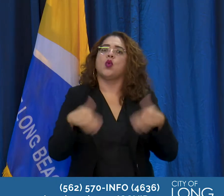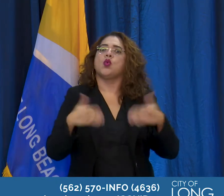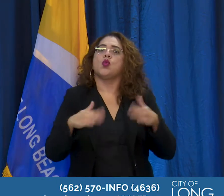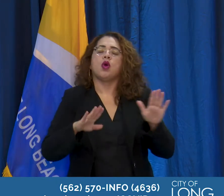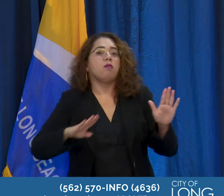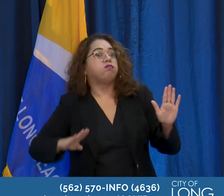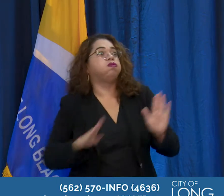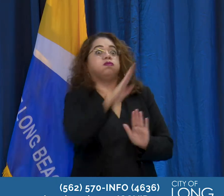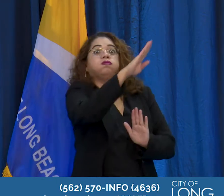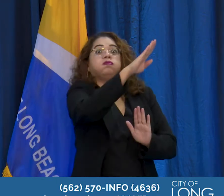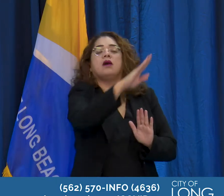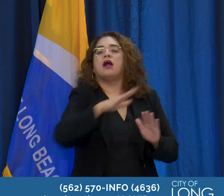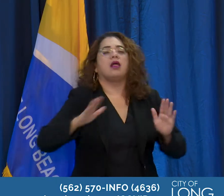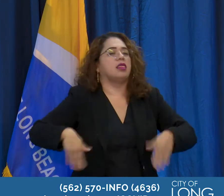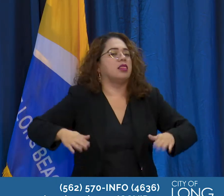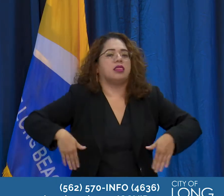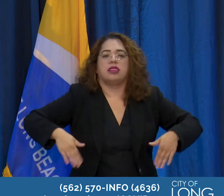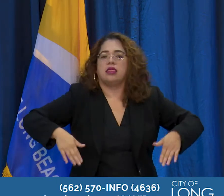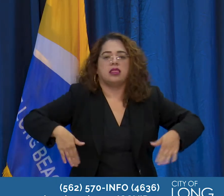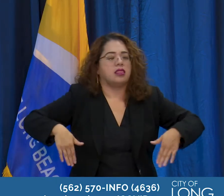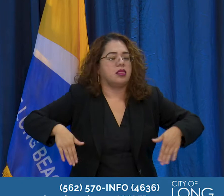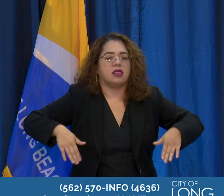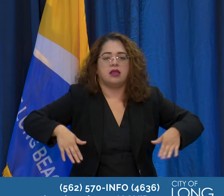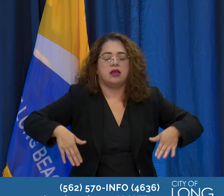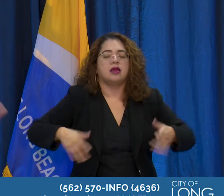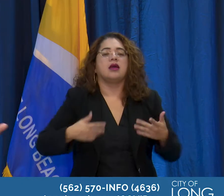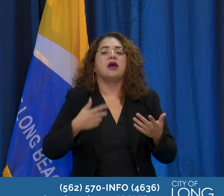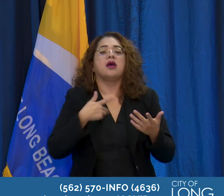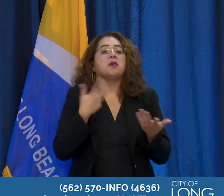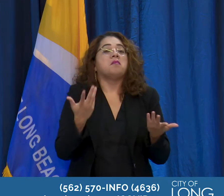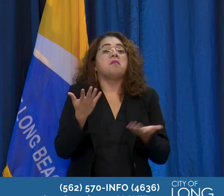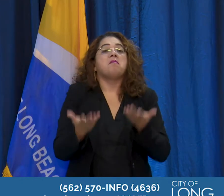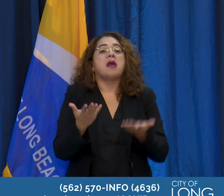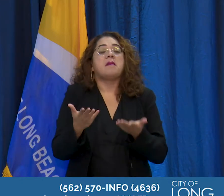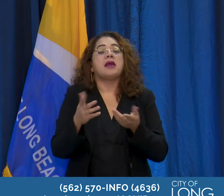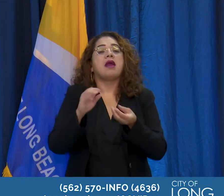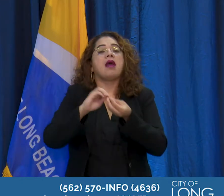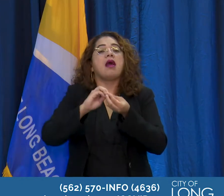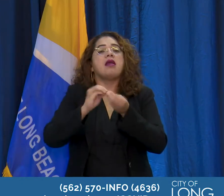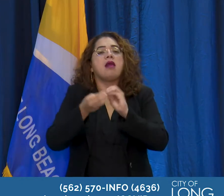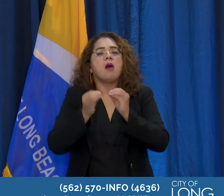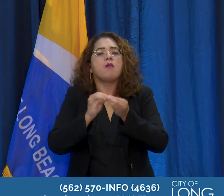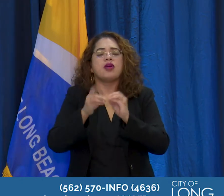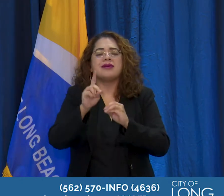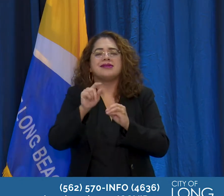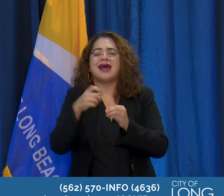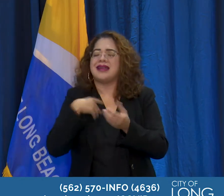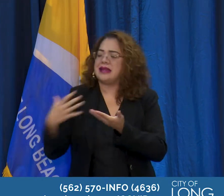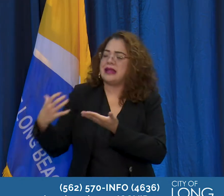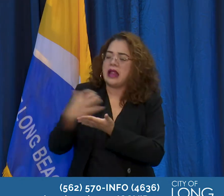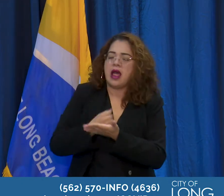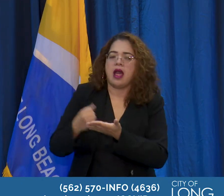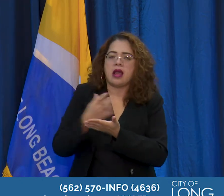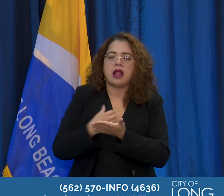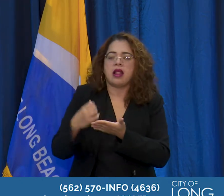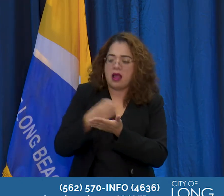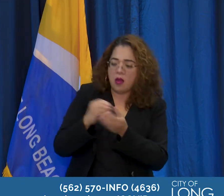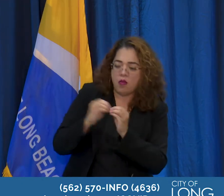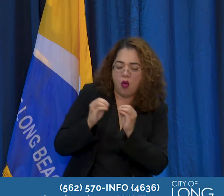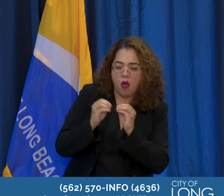spike or if it's just a change in the data that we need to monitor. But we'll know more information in the days and the week ahead.